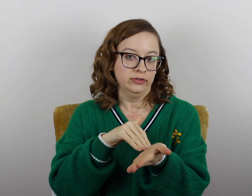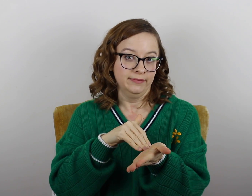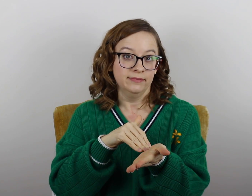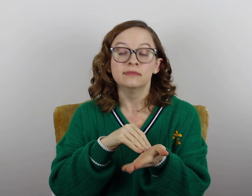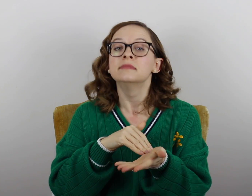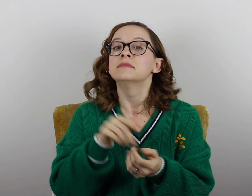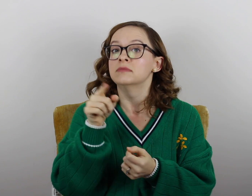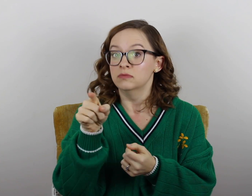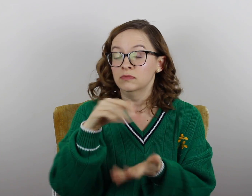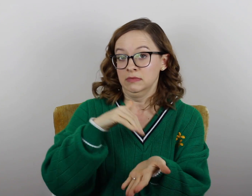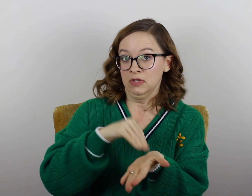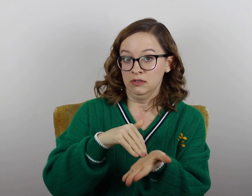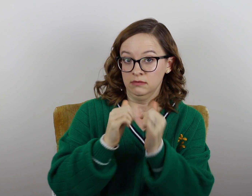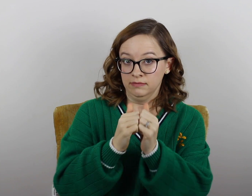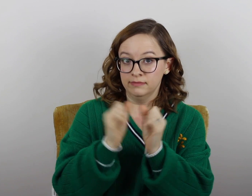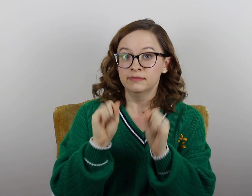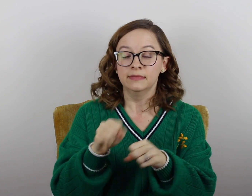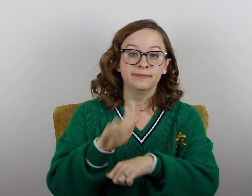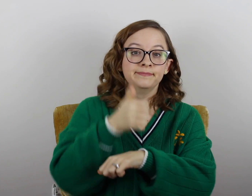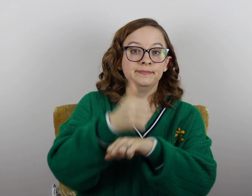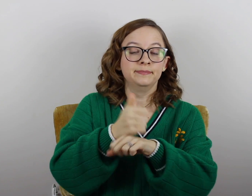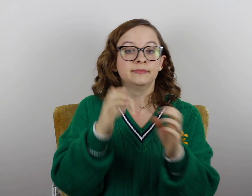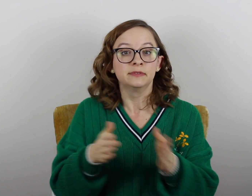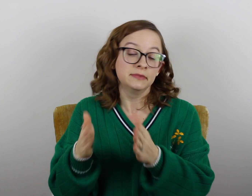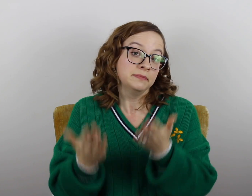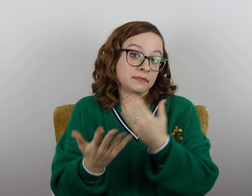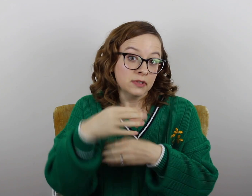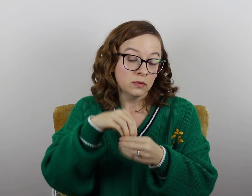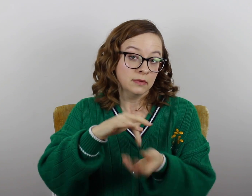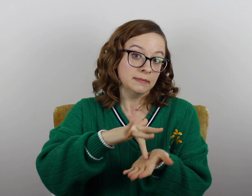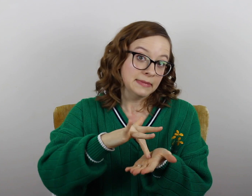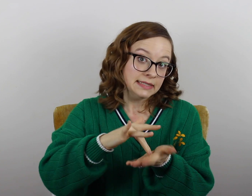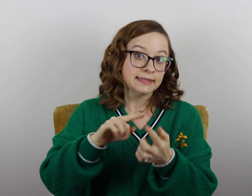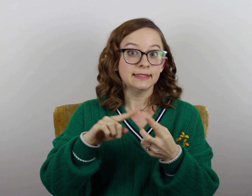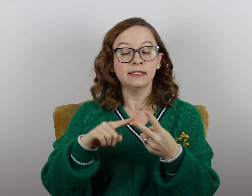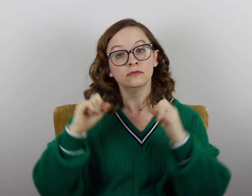You should go and see your doctor. You and your doctor together can set up a plan which could include